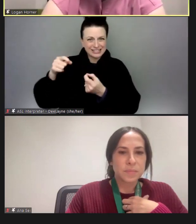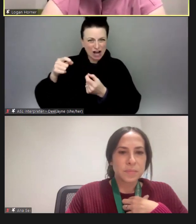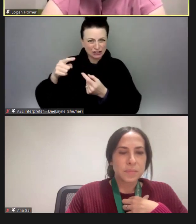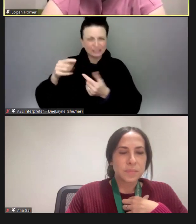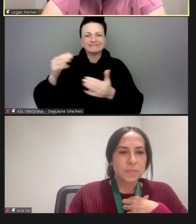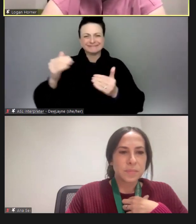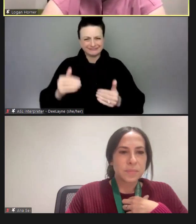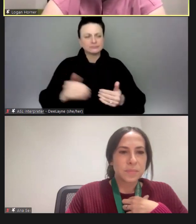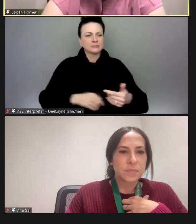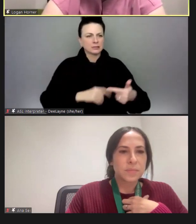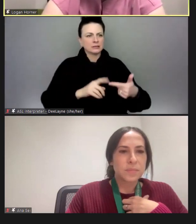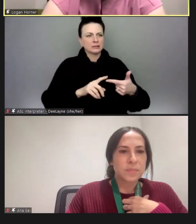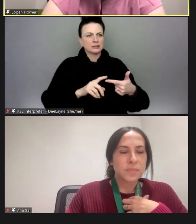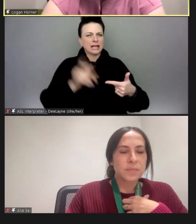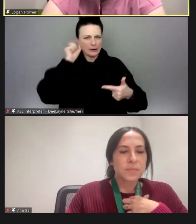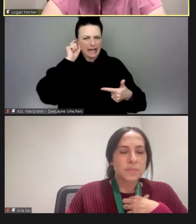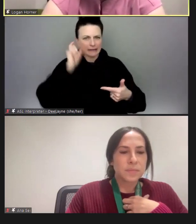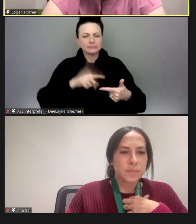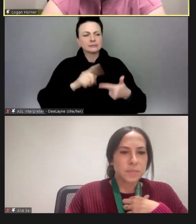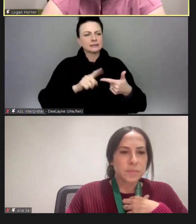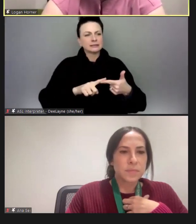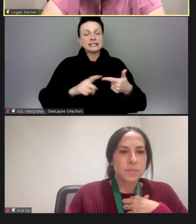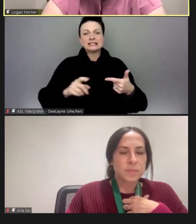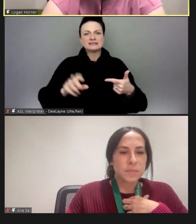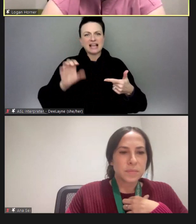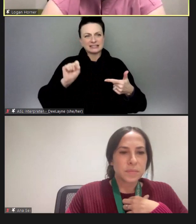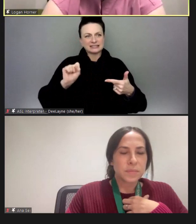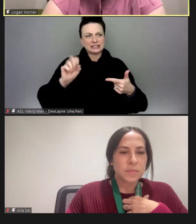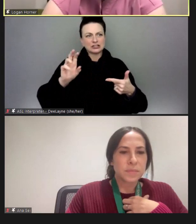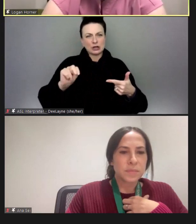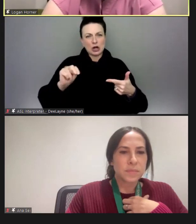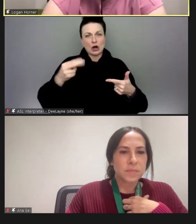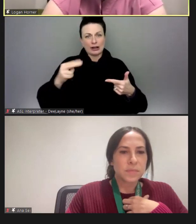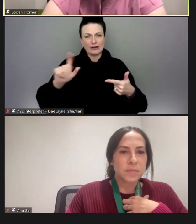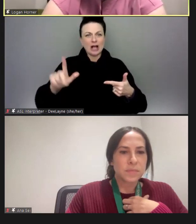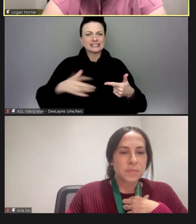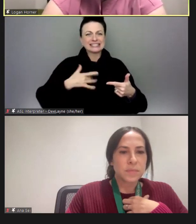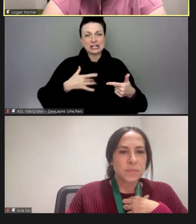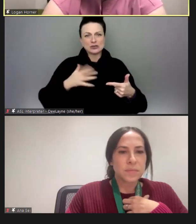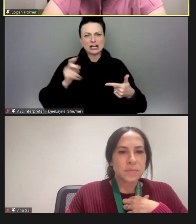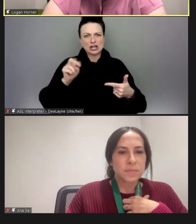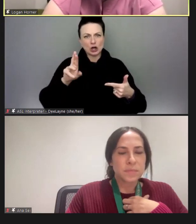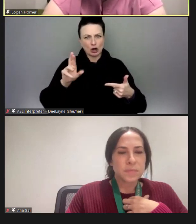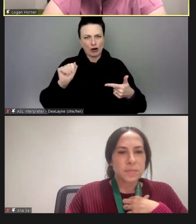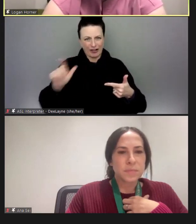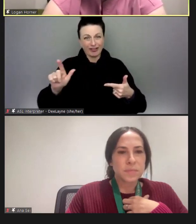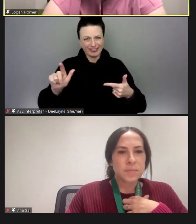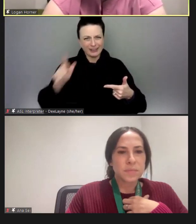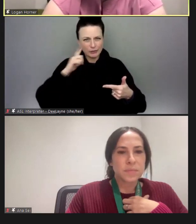to go over is a sensory neural hearing